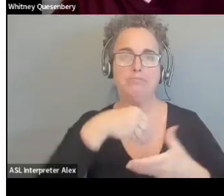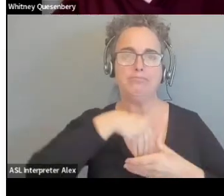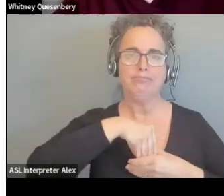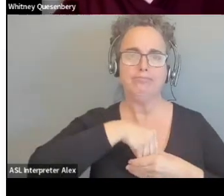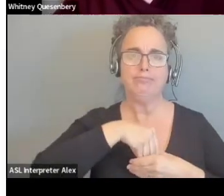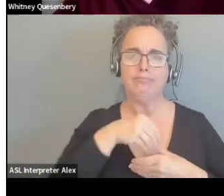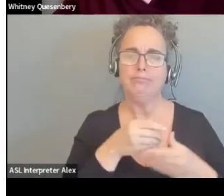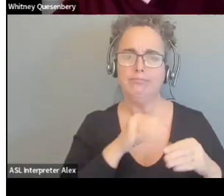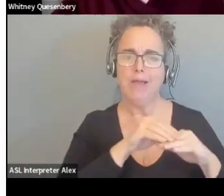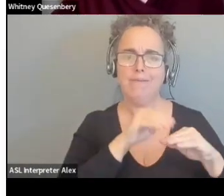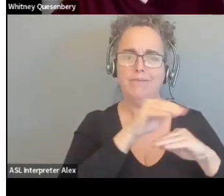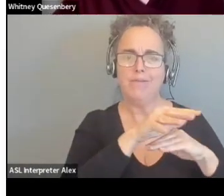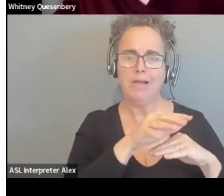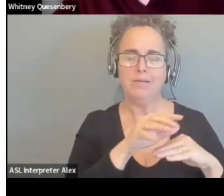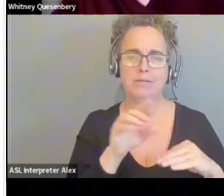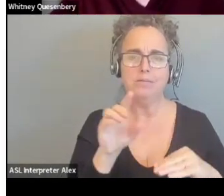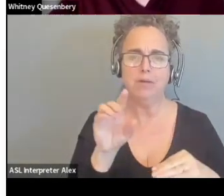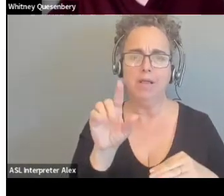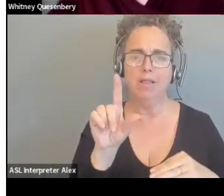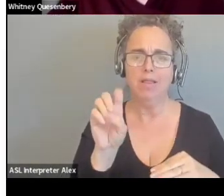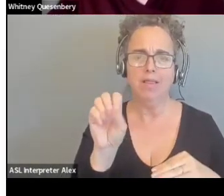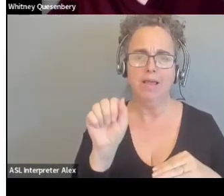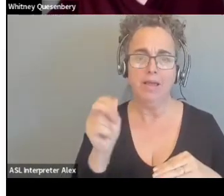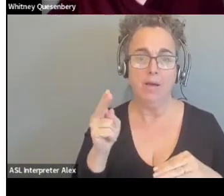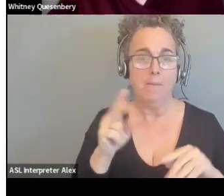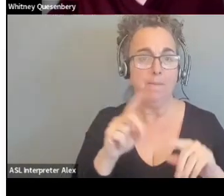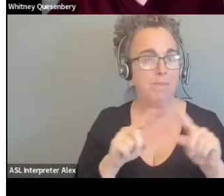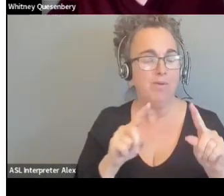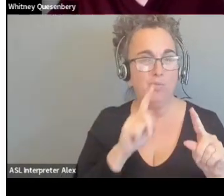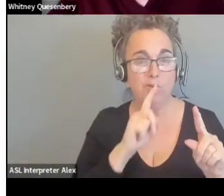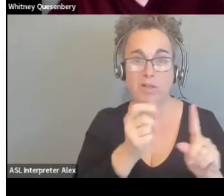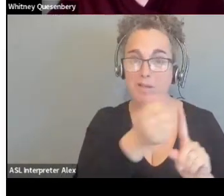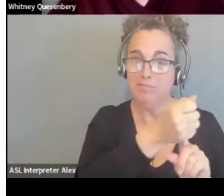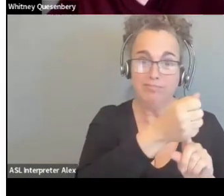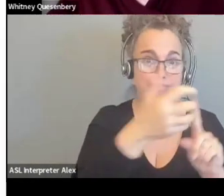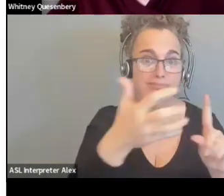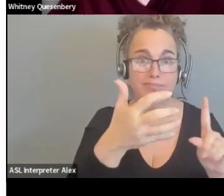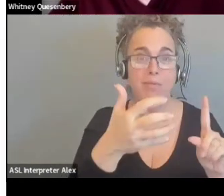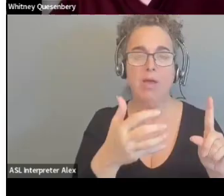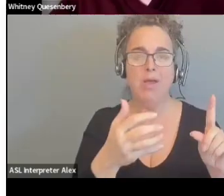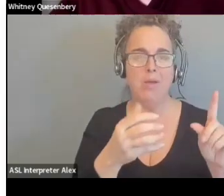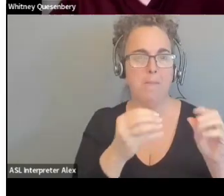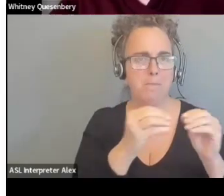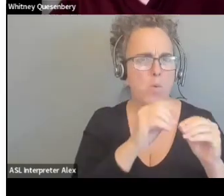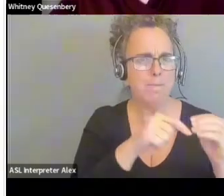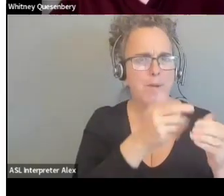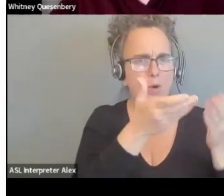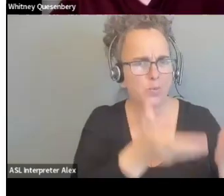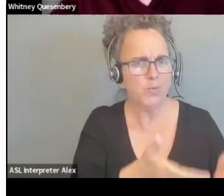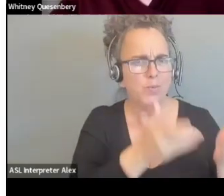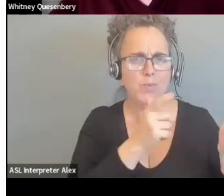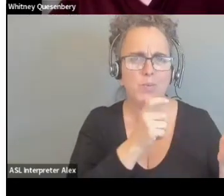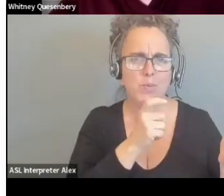and they don't tell us much about her as a person. So the second step of a persona is to bring in the rest